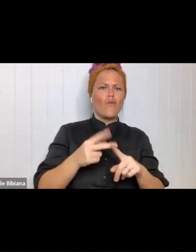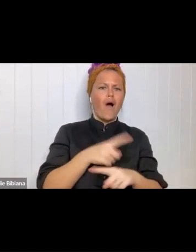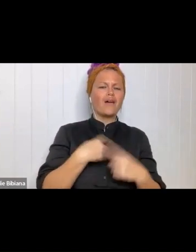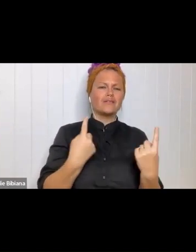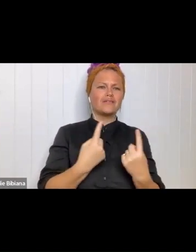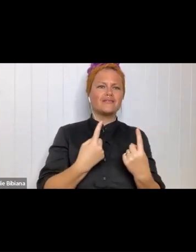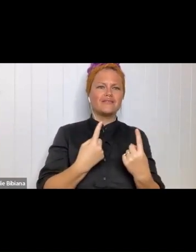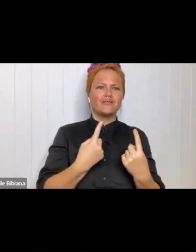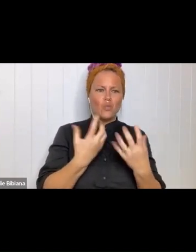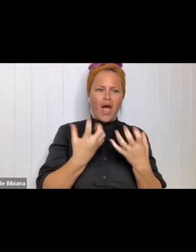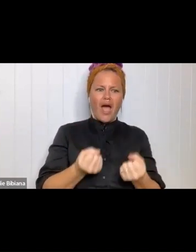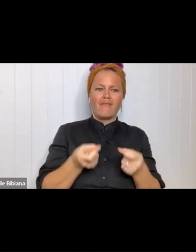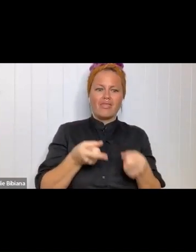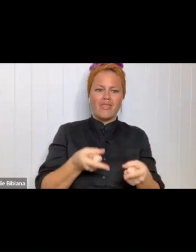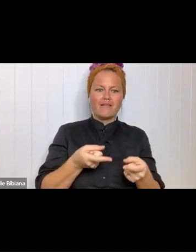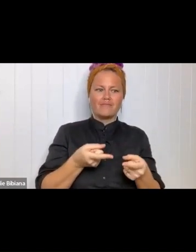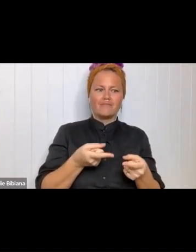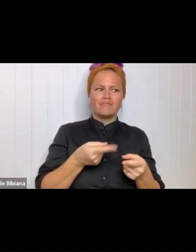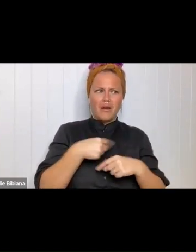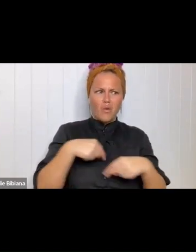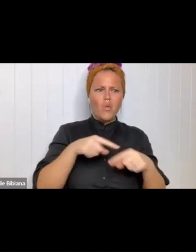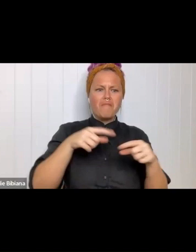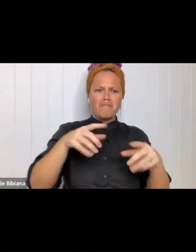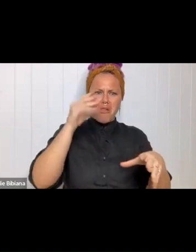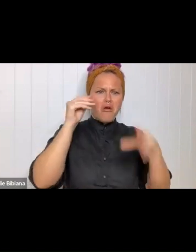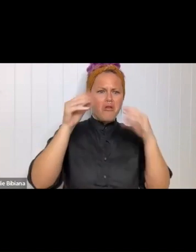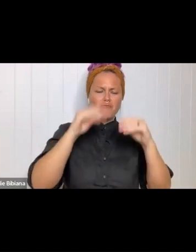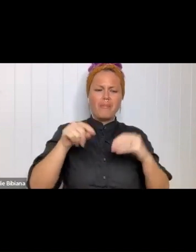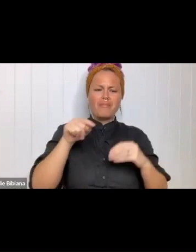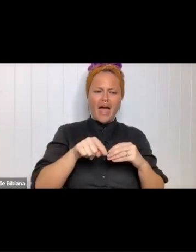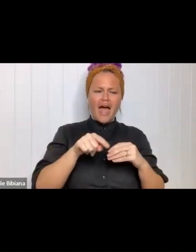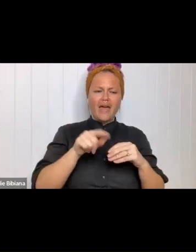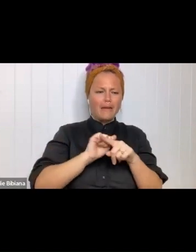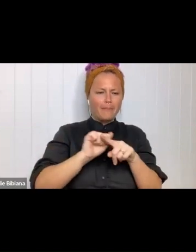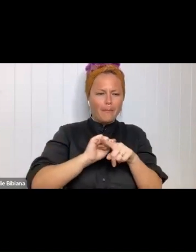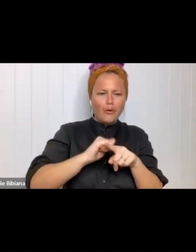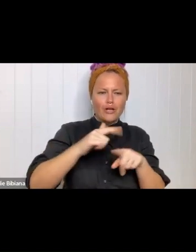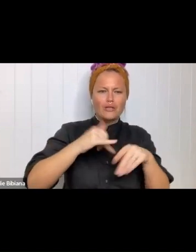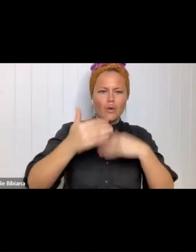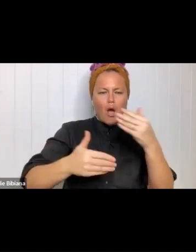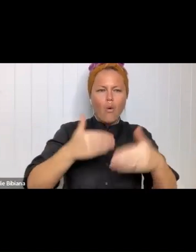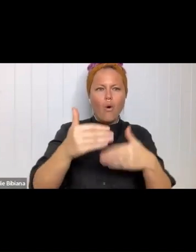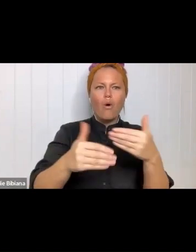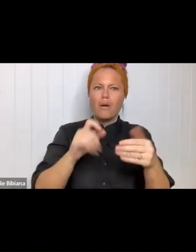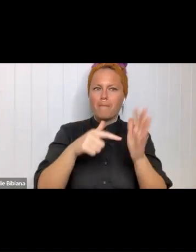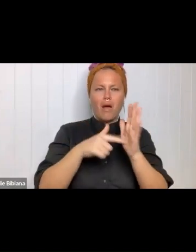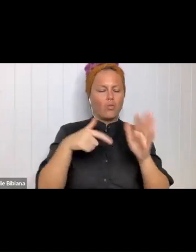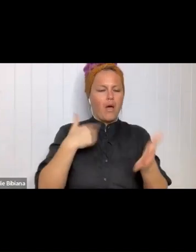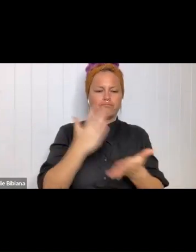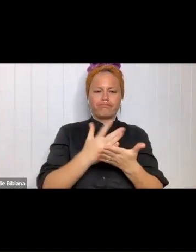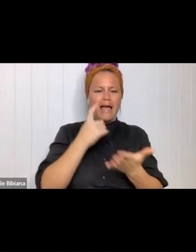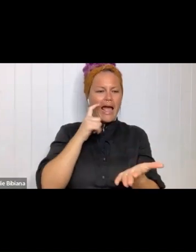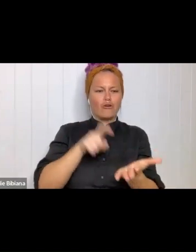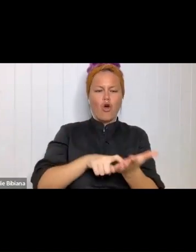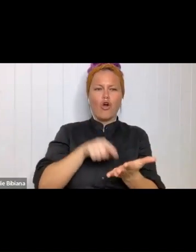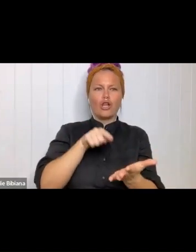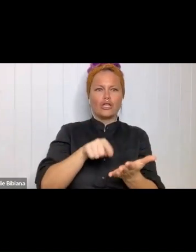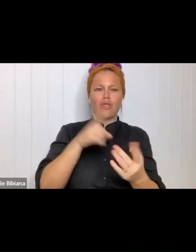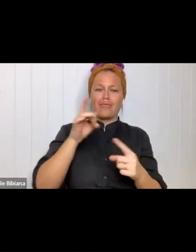something that we're learning from and refining as we go along. But we absolutely acknowledge the importance of us